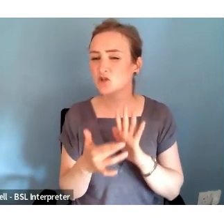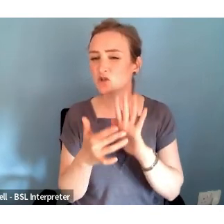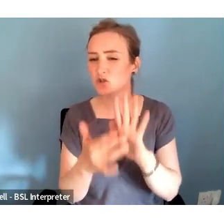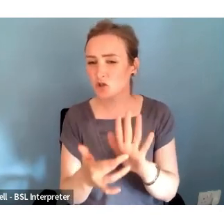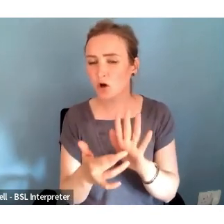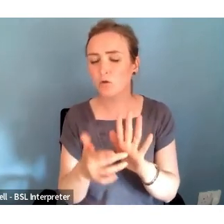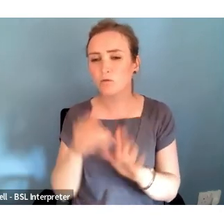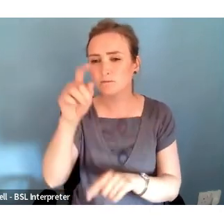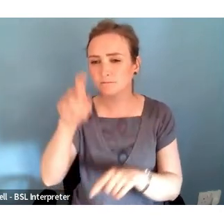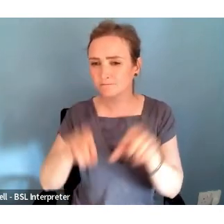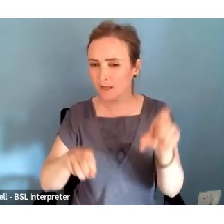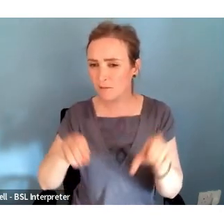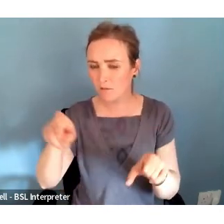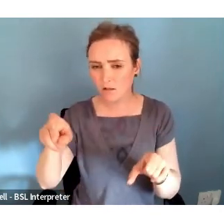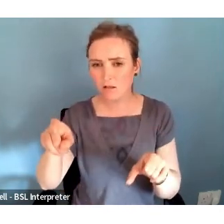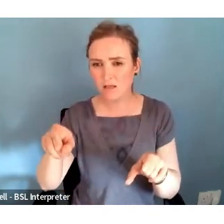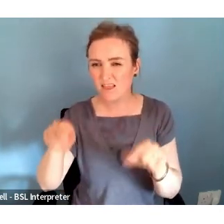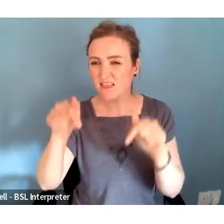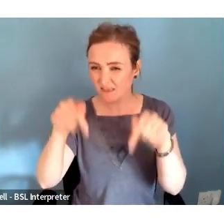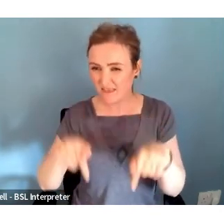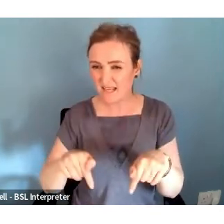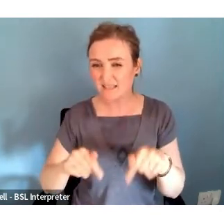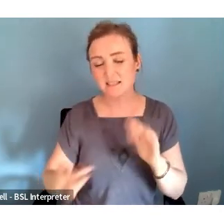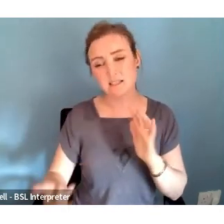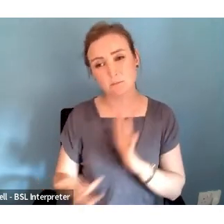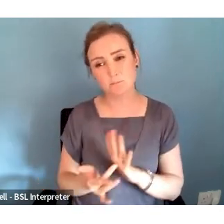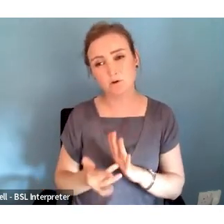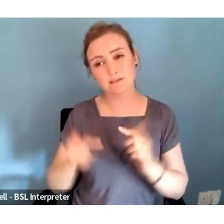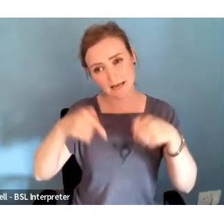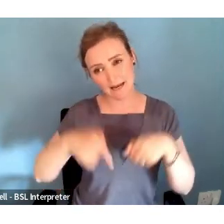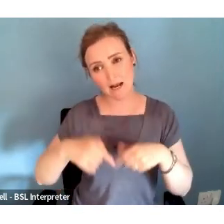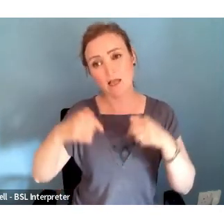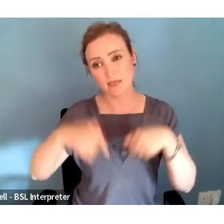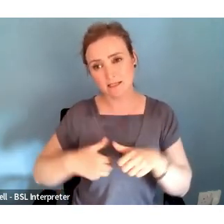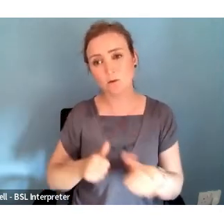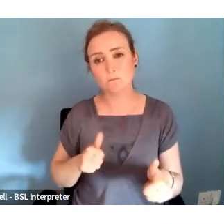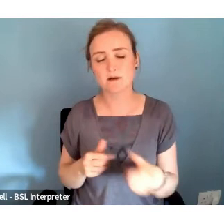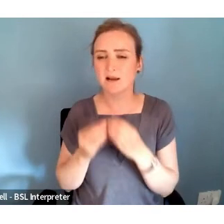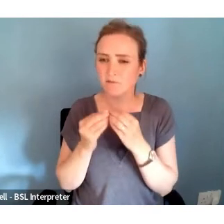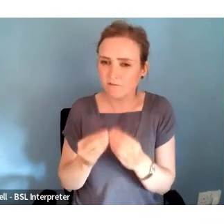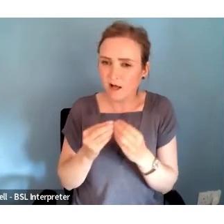, you know, this is important to us parent and we do value good mental health and support mental health